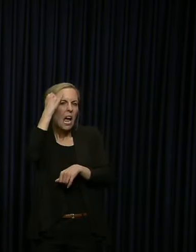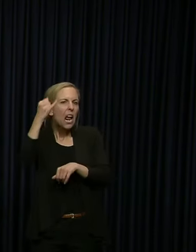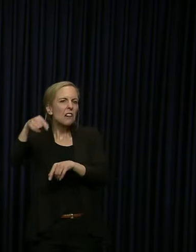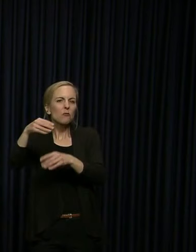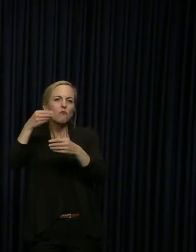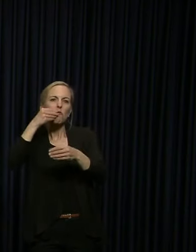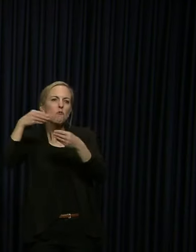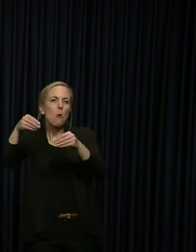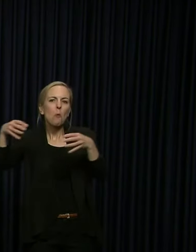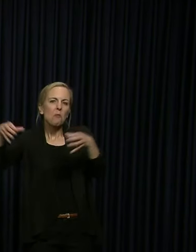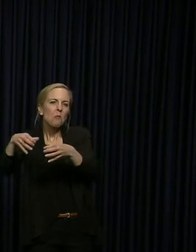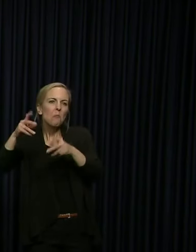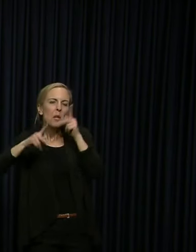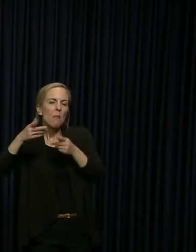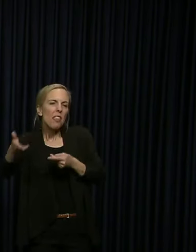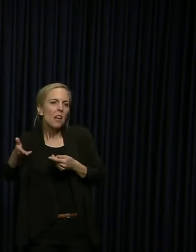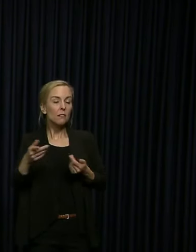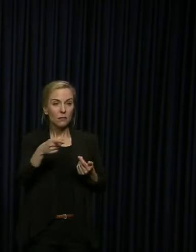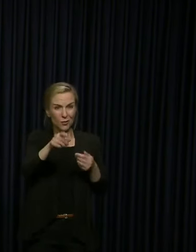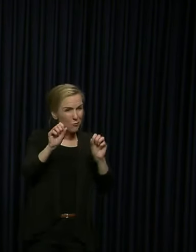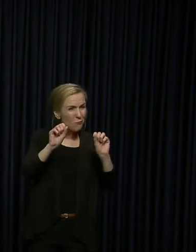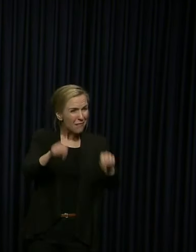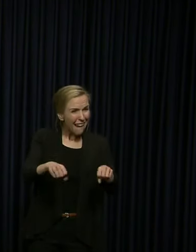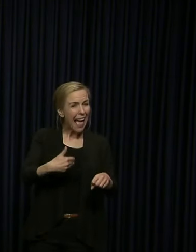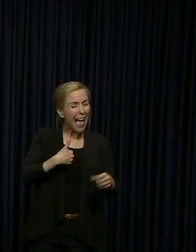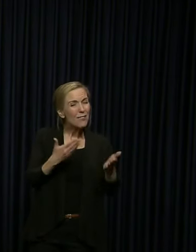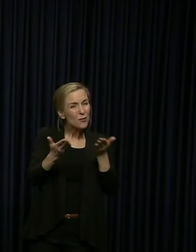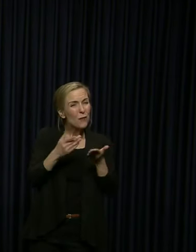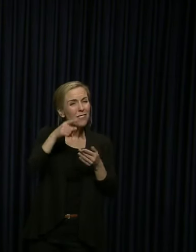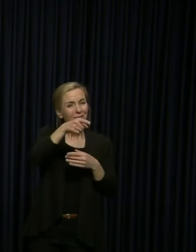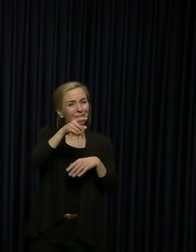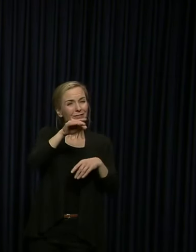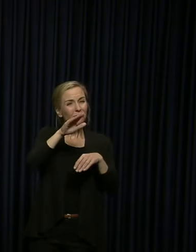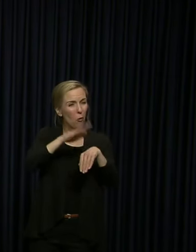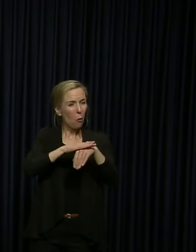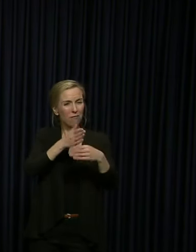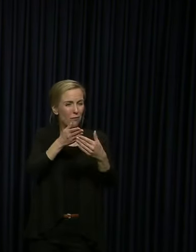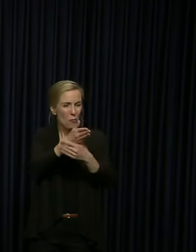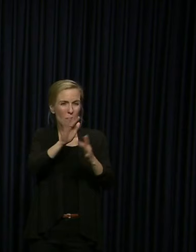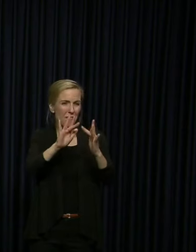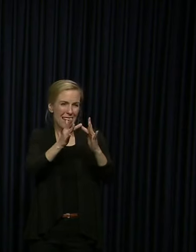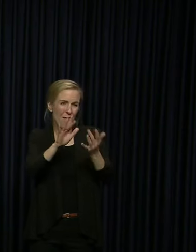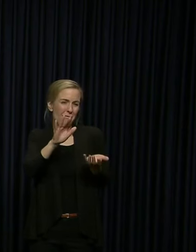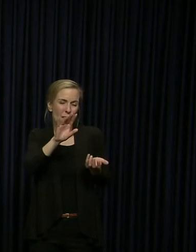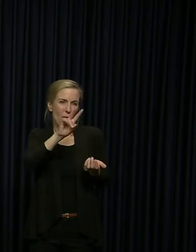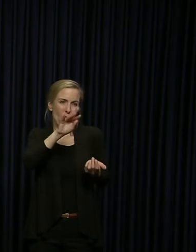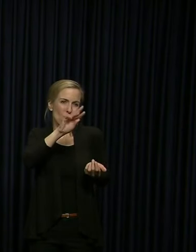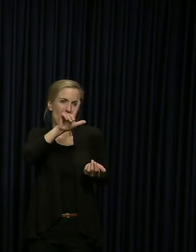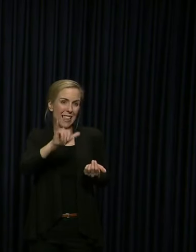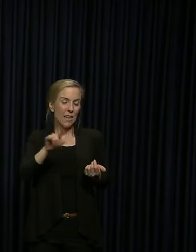AND WHAT YOU SAW TODAY IS WHAT YOU ARE DOING MATTERS. THEY MAY SITES STEPS THAT I